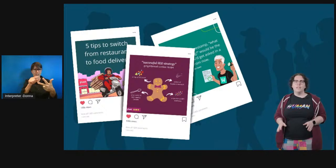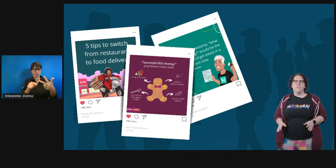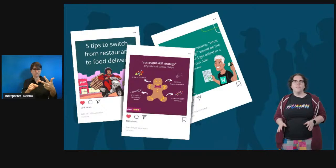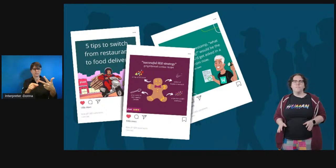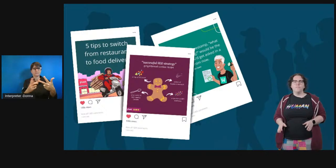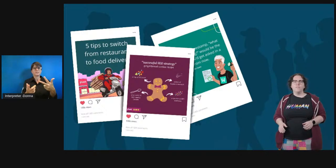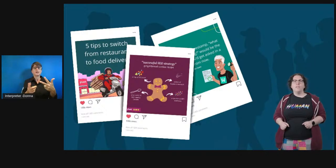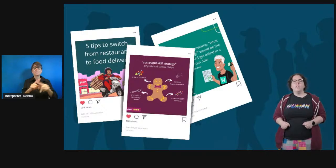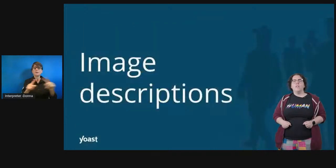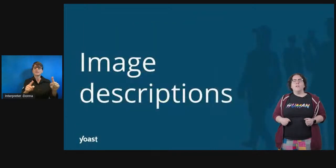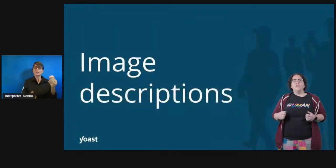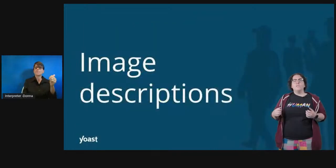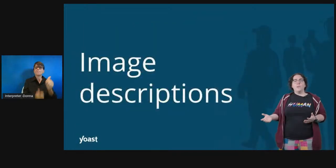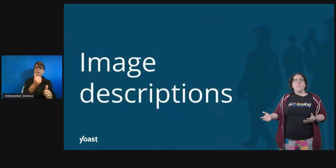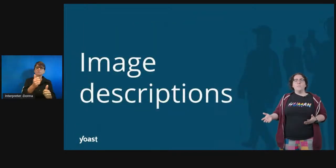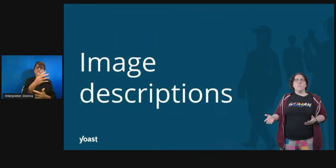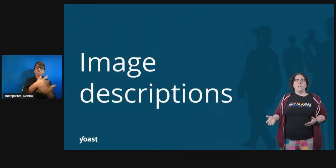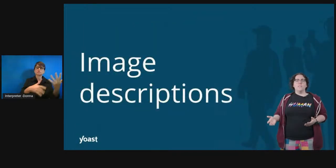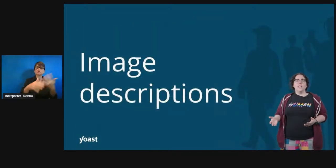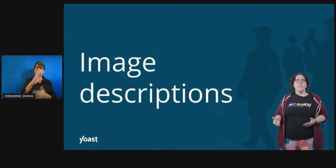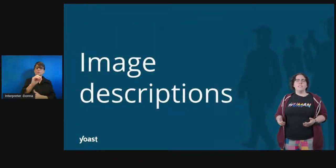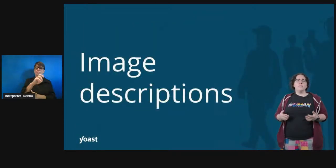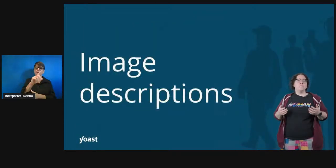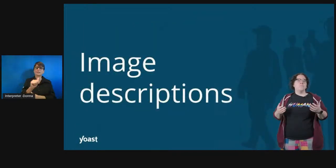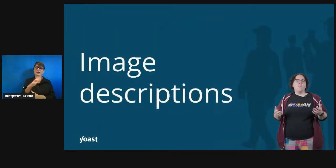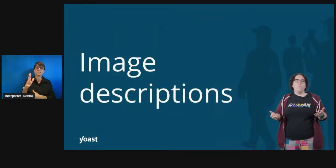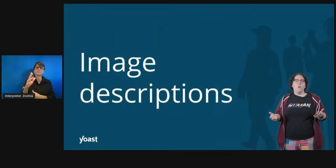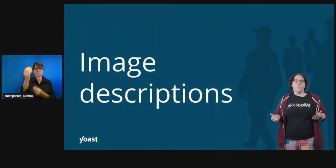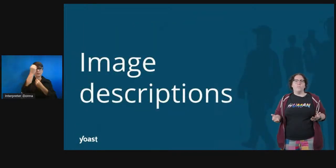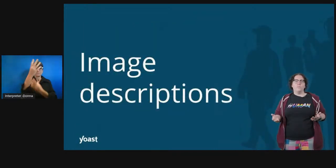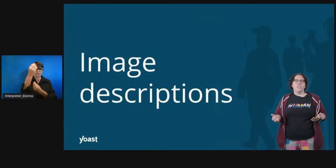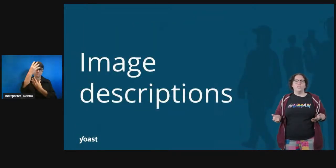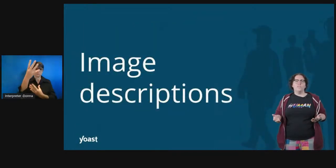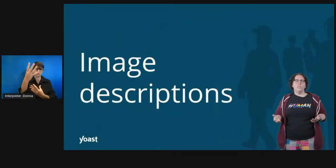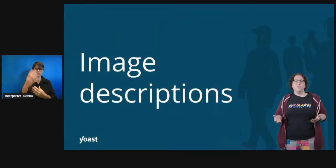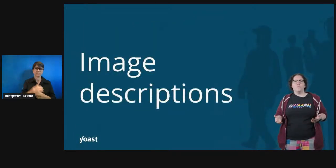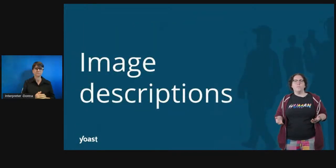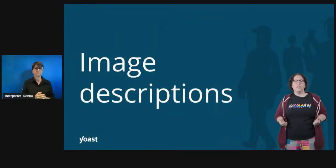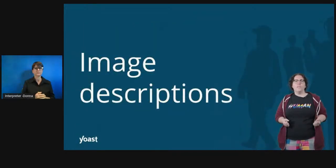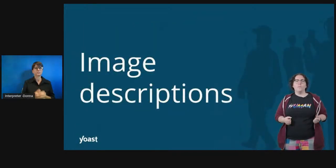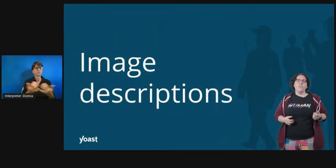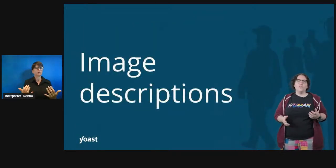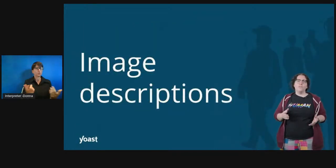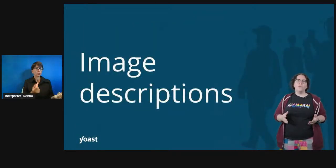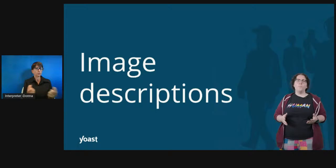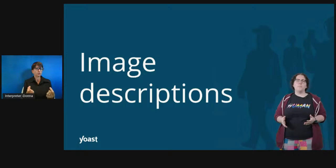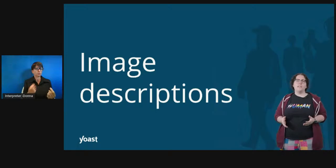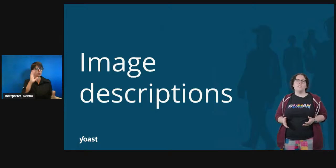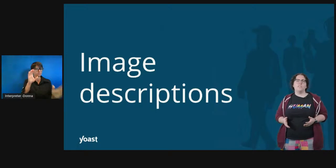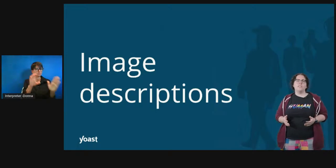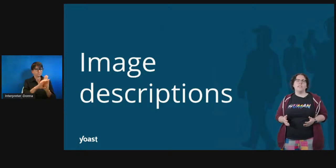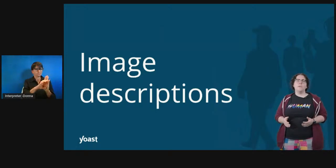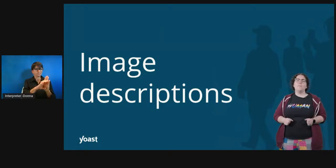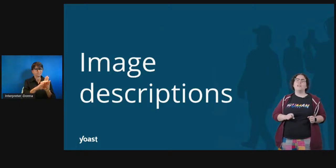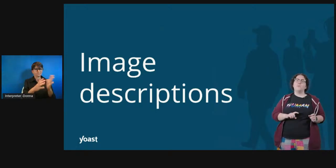There is a decision tree to help you figure out which category your images fall into a social media is all most always informative.